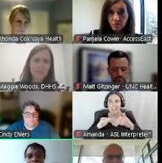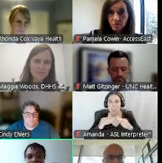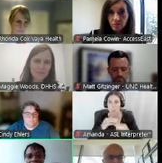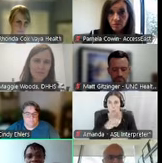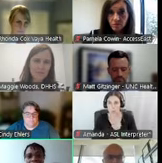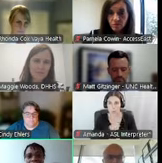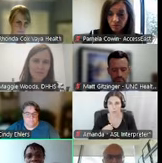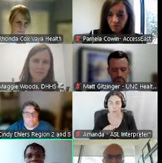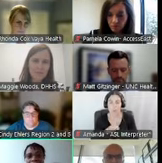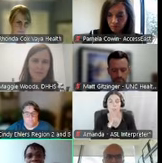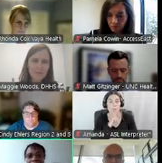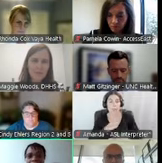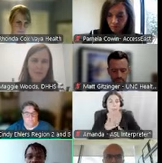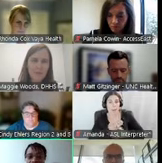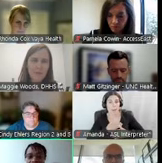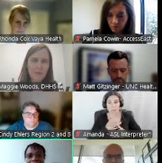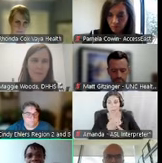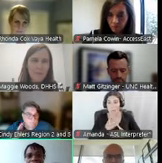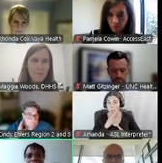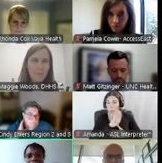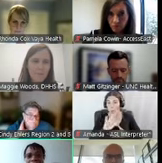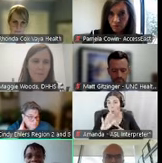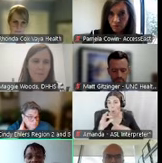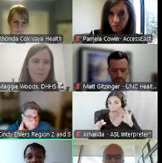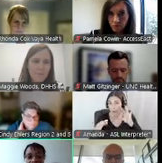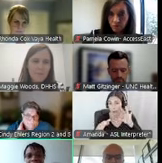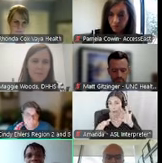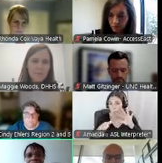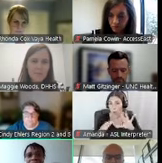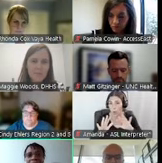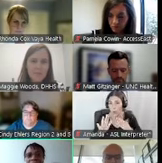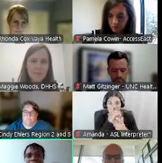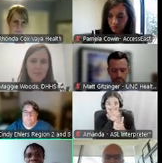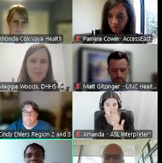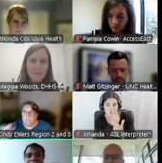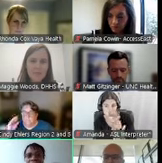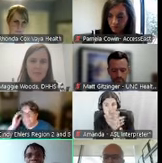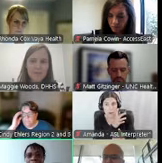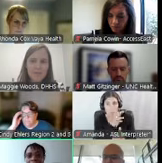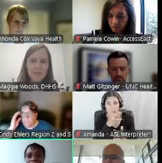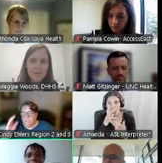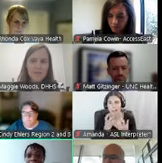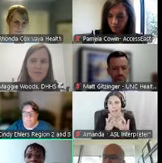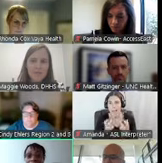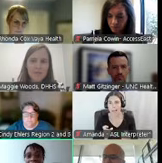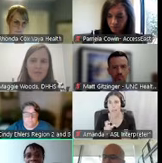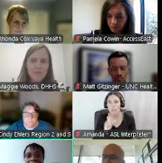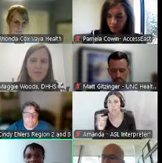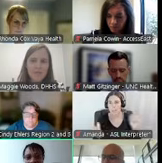appreciate your uh input and your interest in rural health transformation and we're happy today